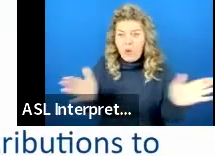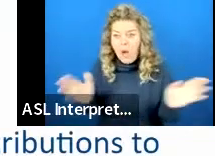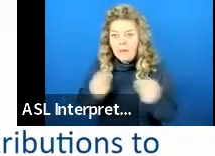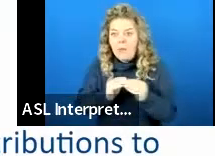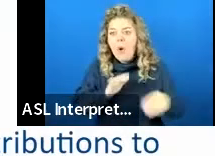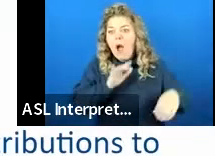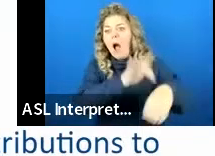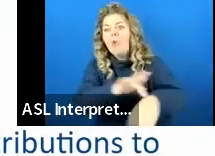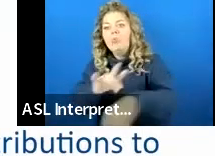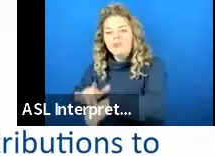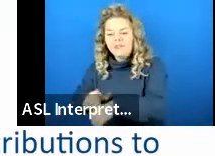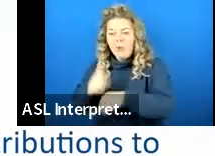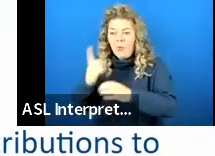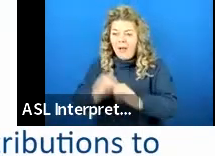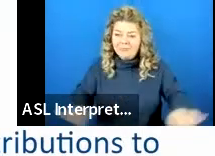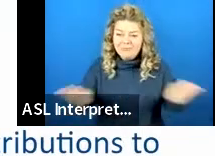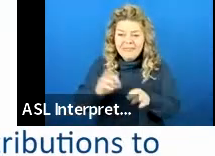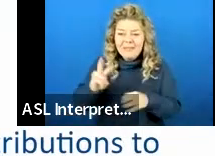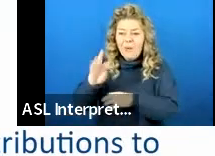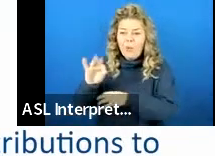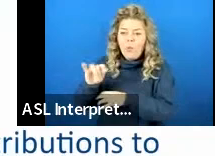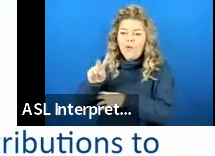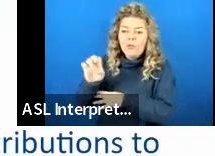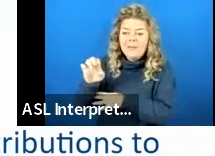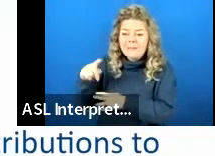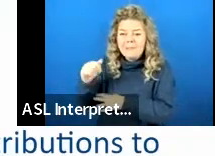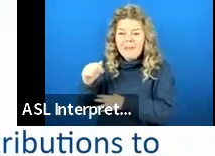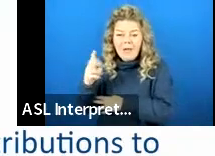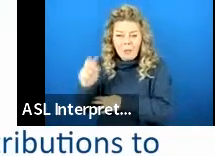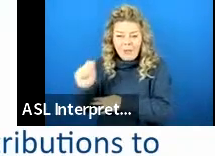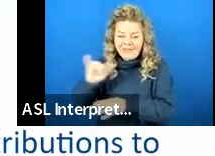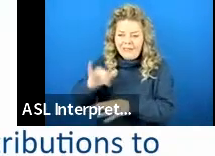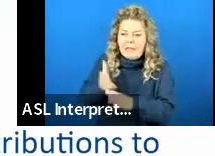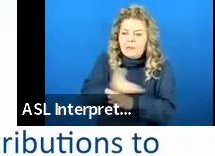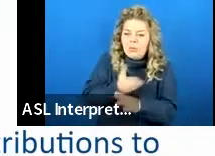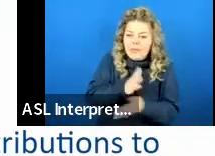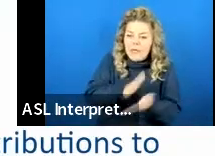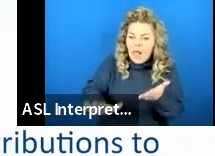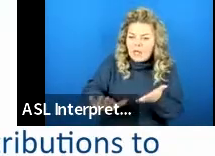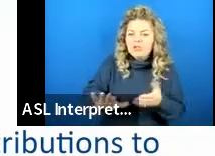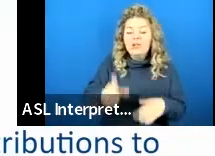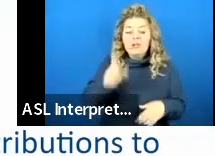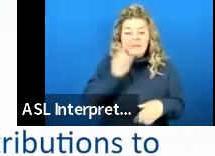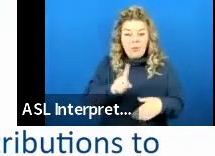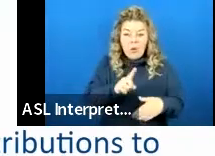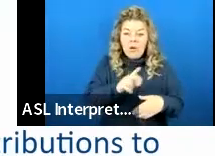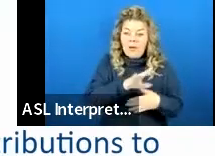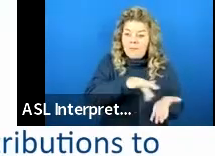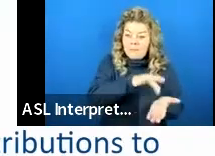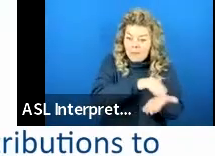One significant effort is Wolverine Pathways, a pre-college enrichment program for middle and high school students in underserved school